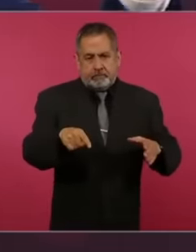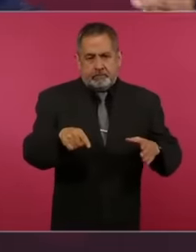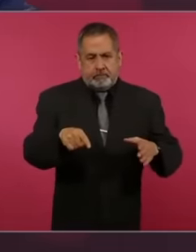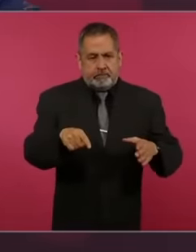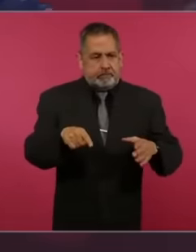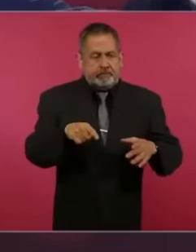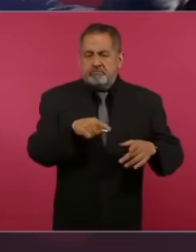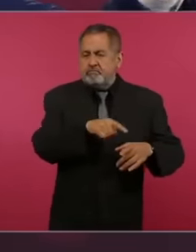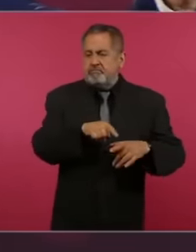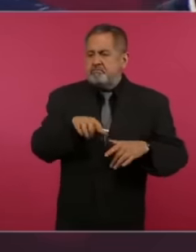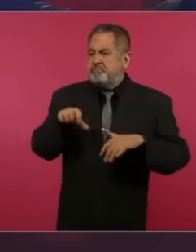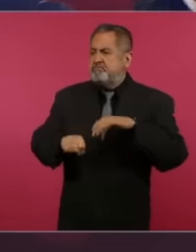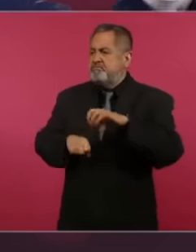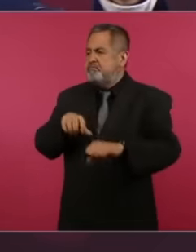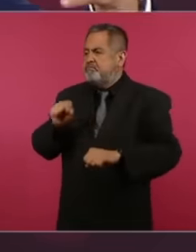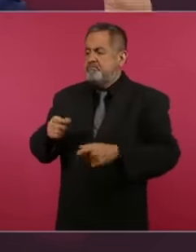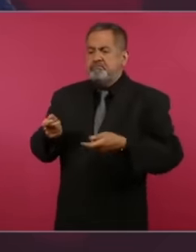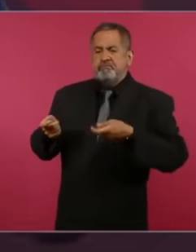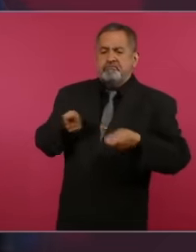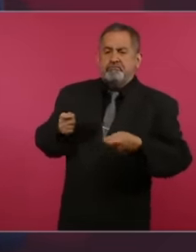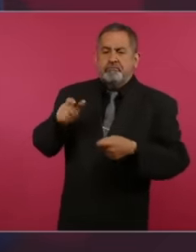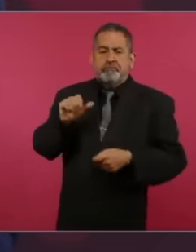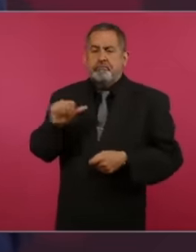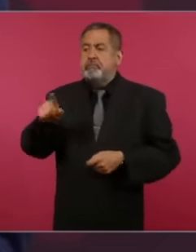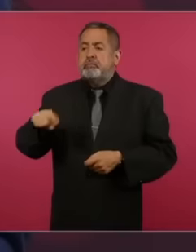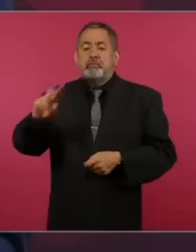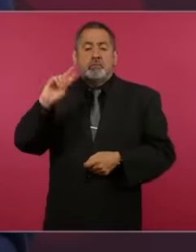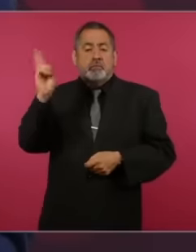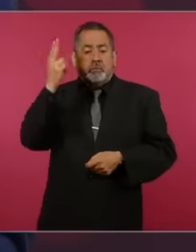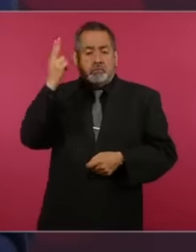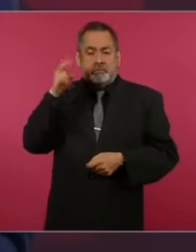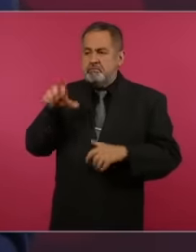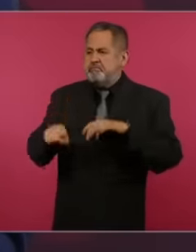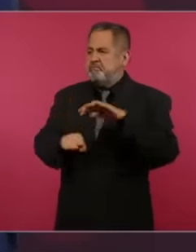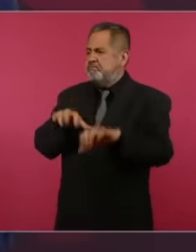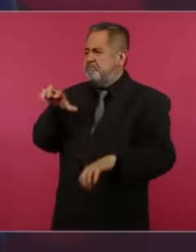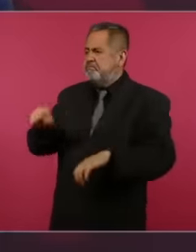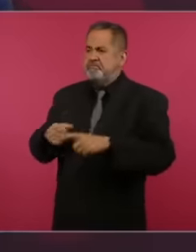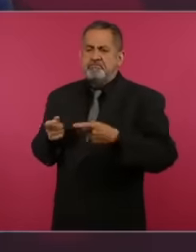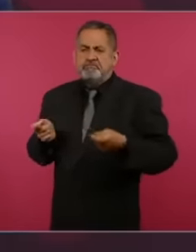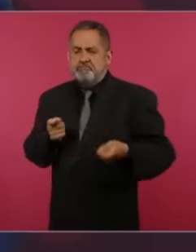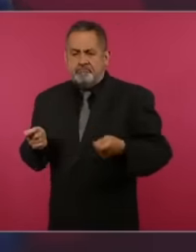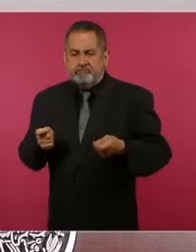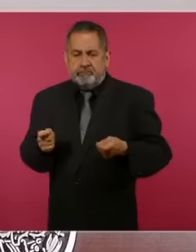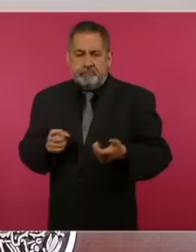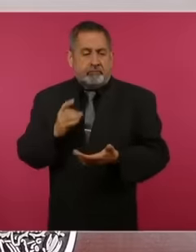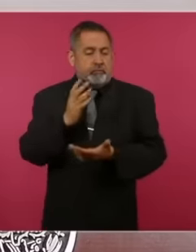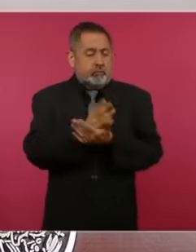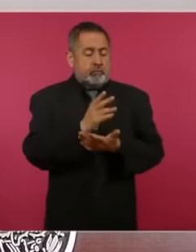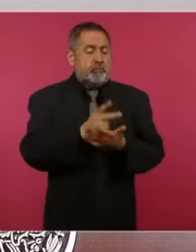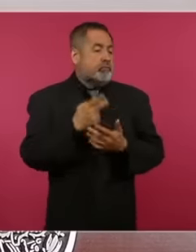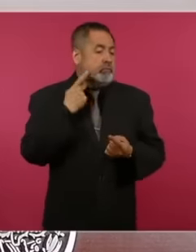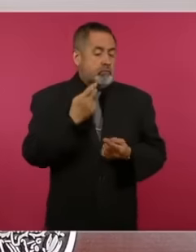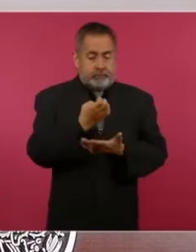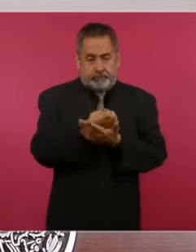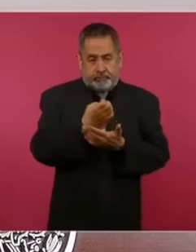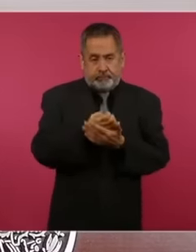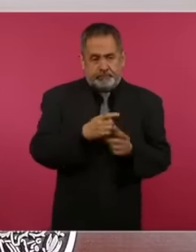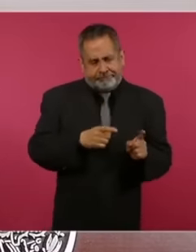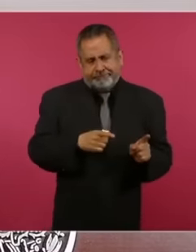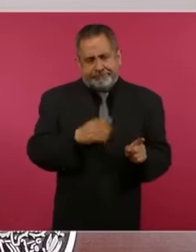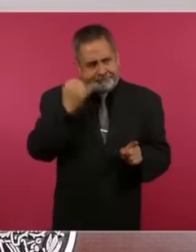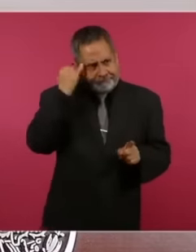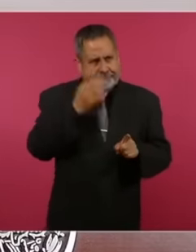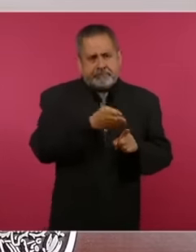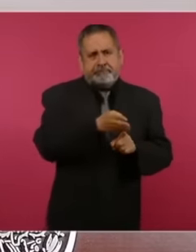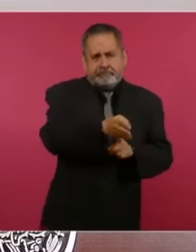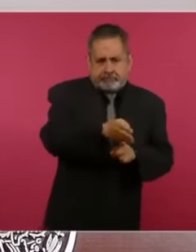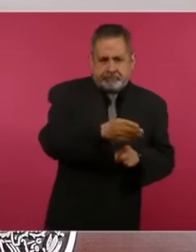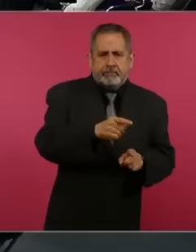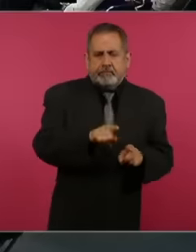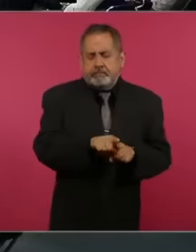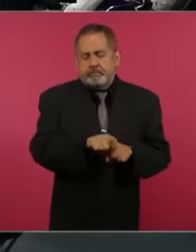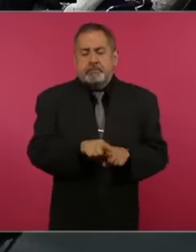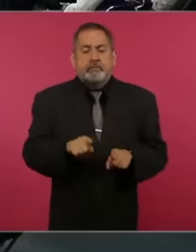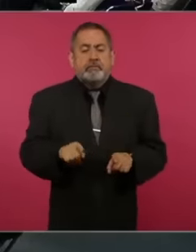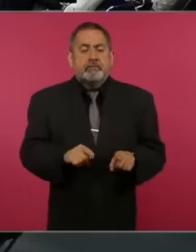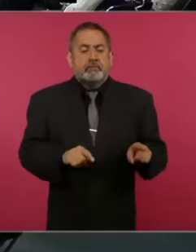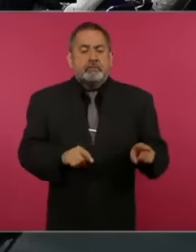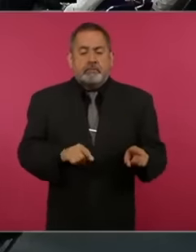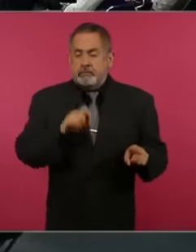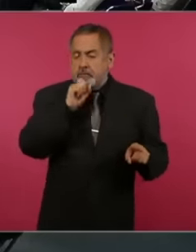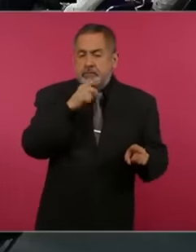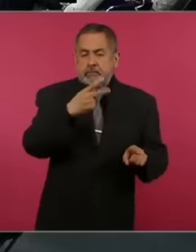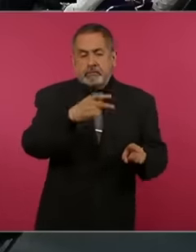universities Because not only It was not the economic policy but it was the